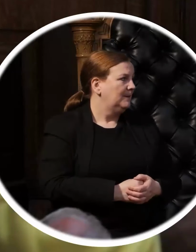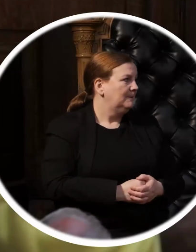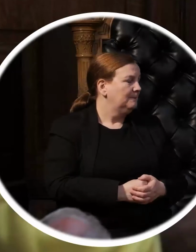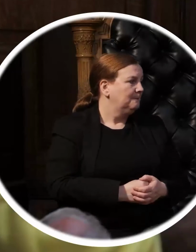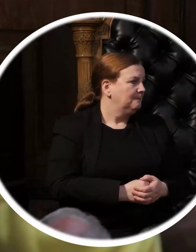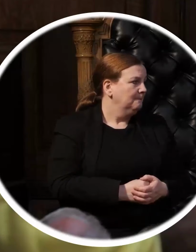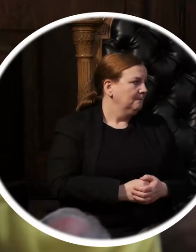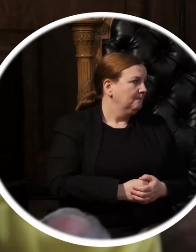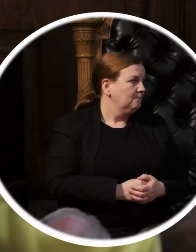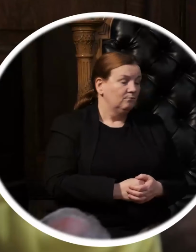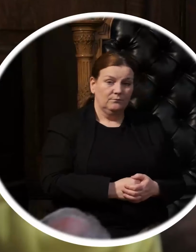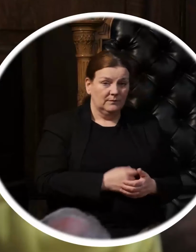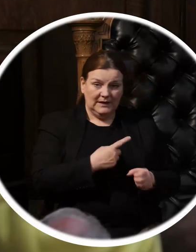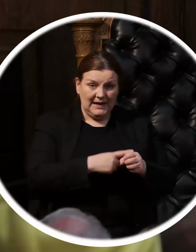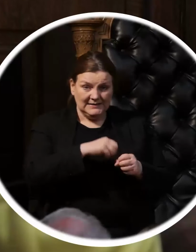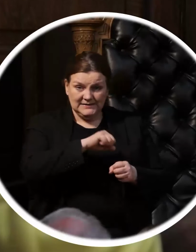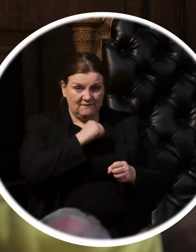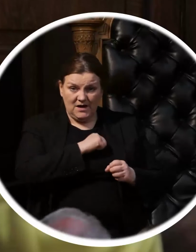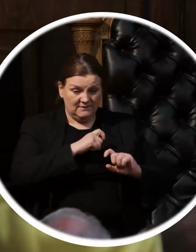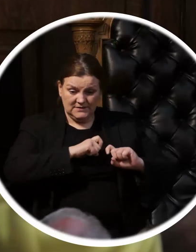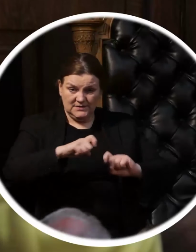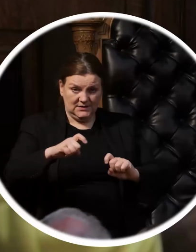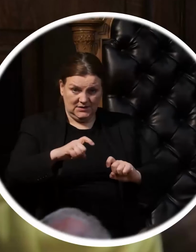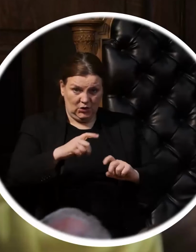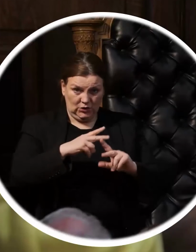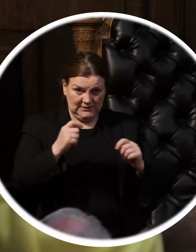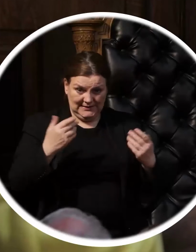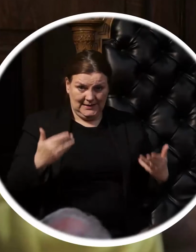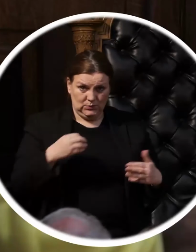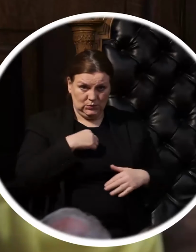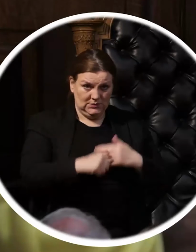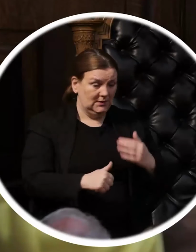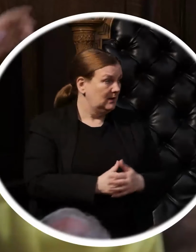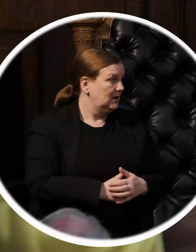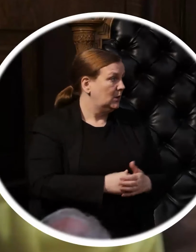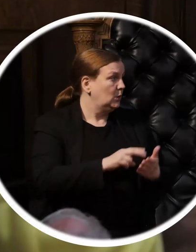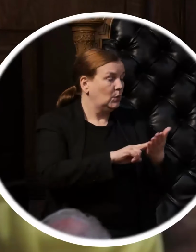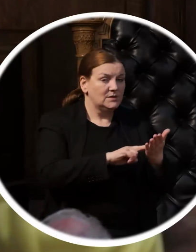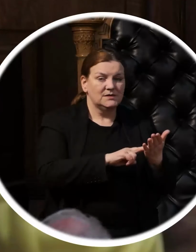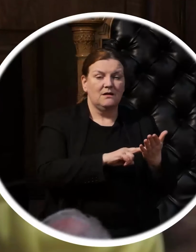But again, it survives to this day. And the use of cast iron with, I mentioned Tudor,